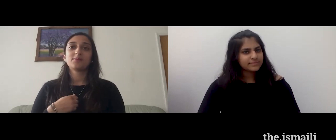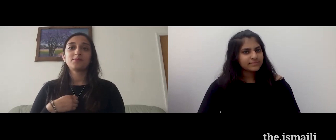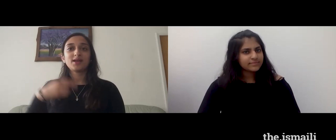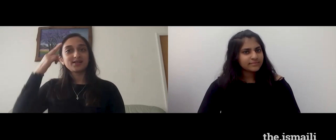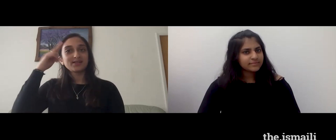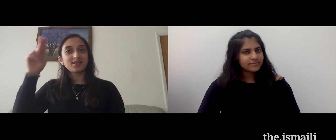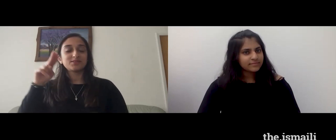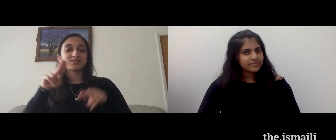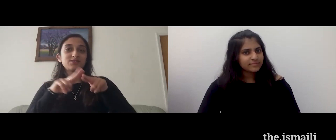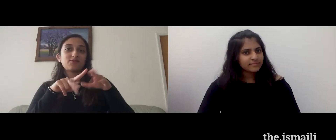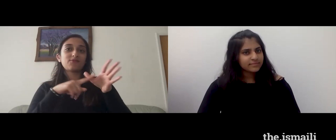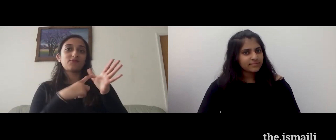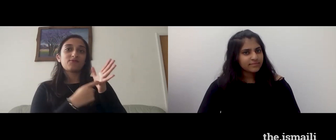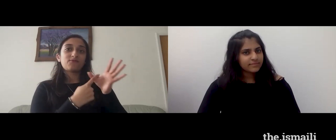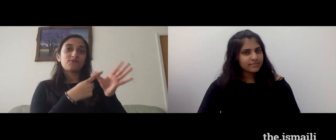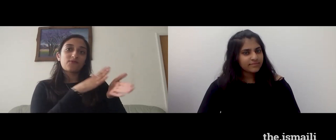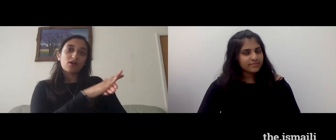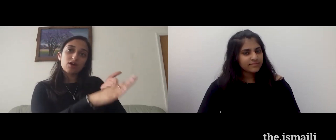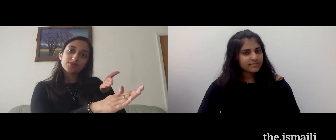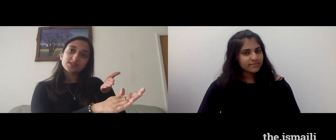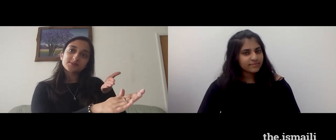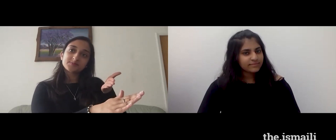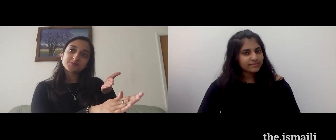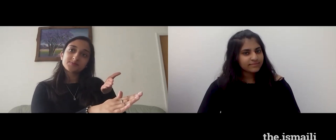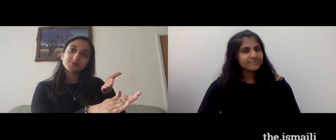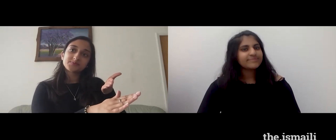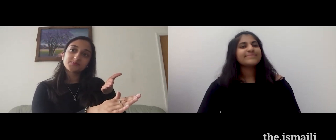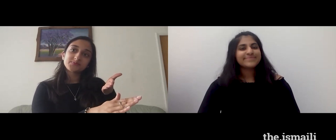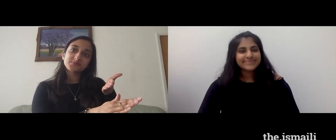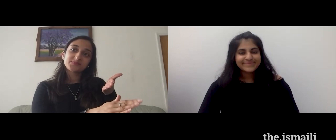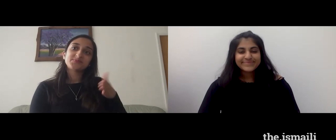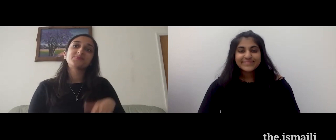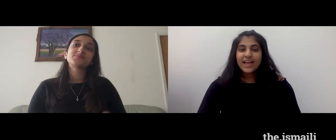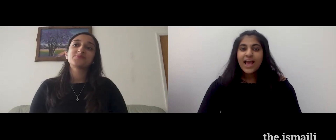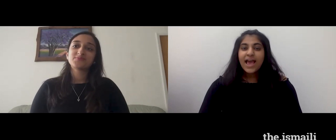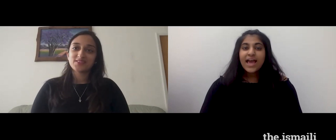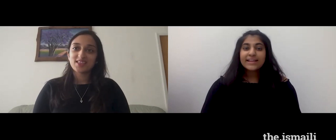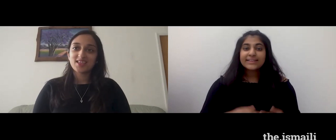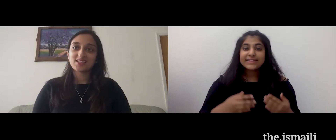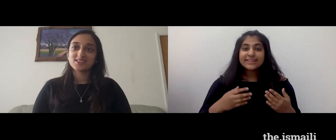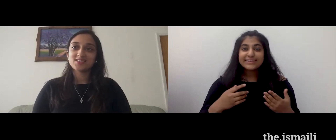My name is Farah. OK.